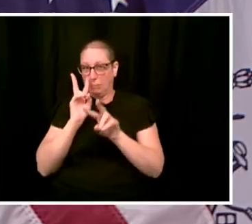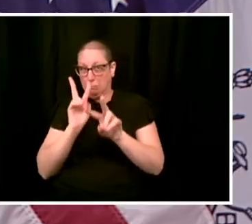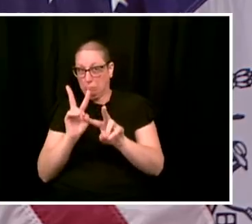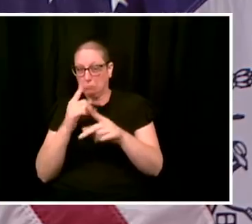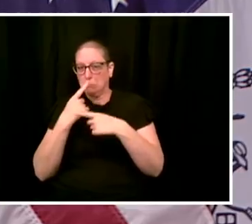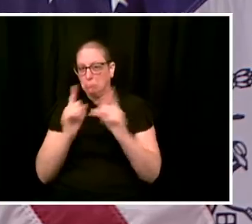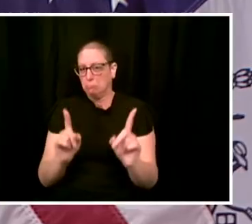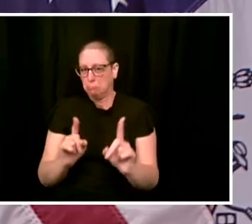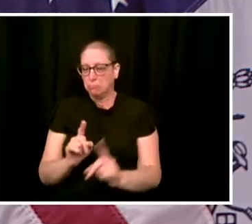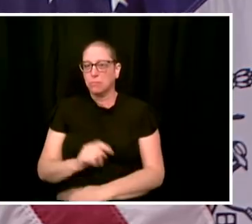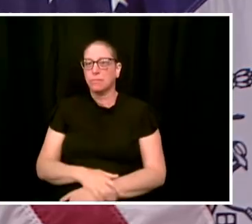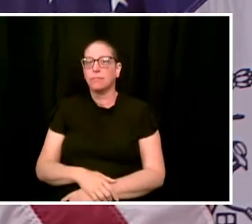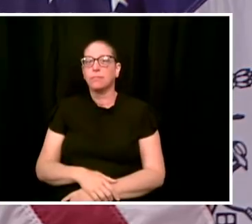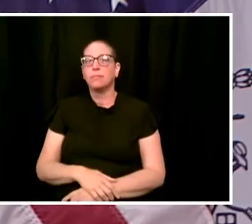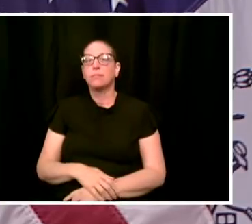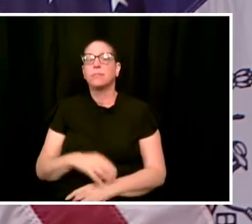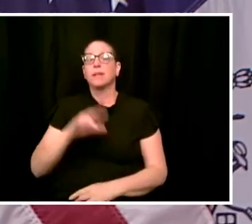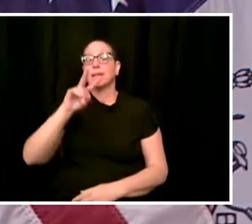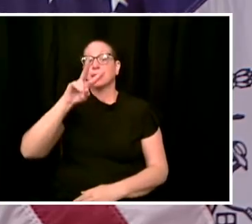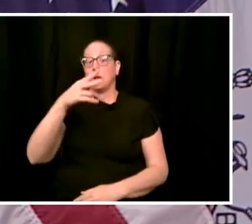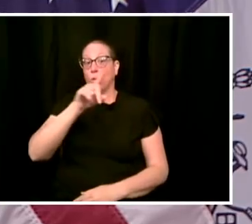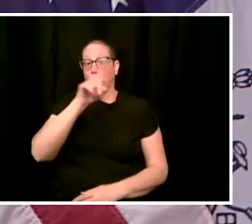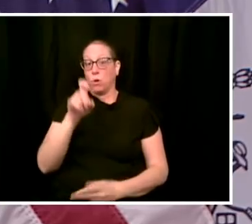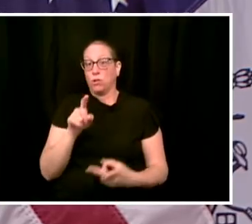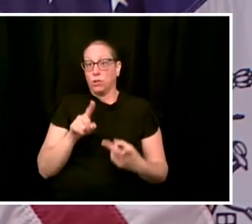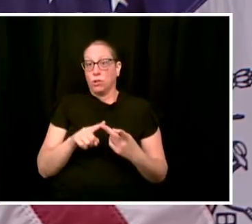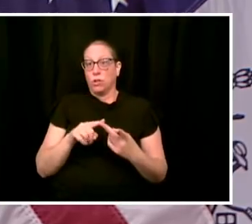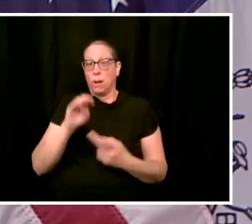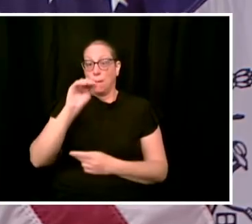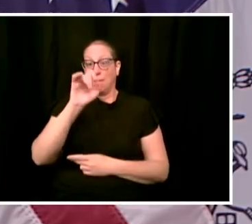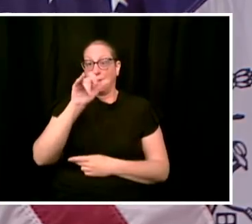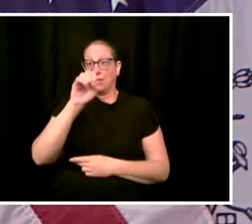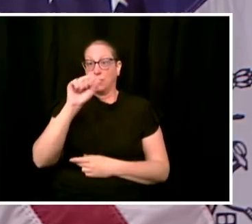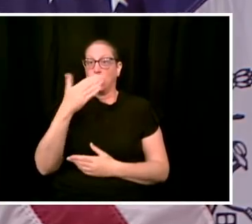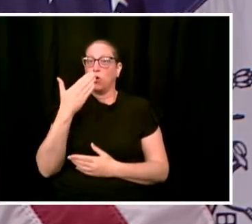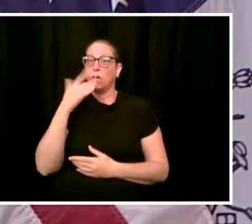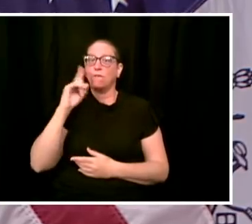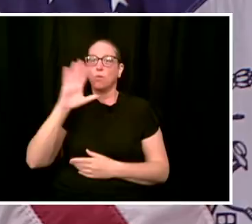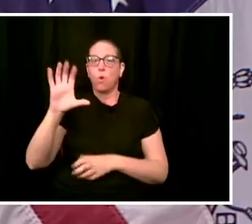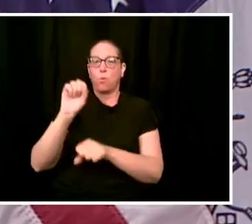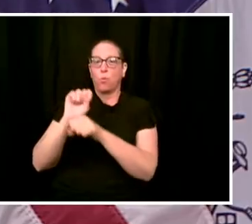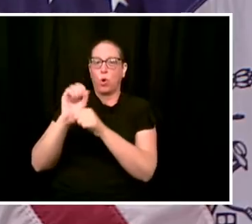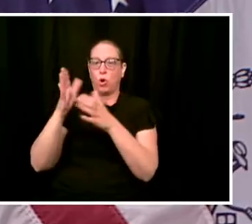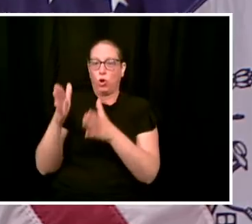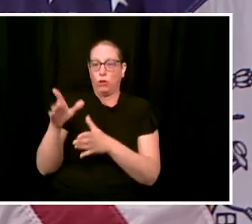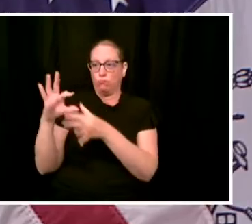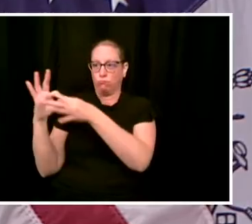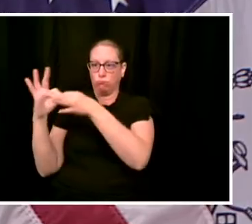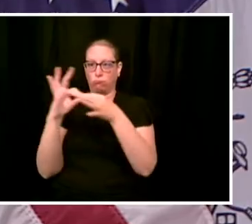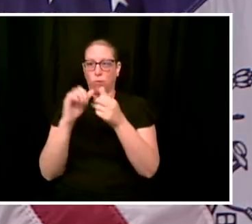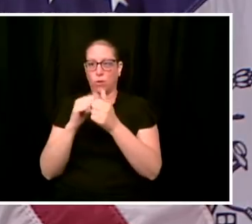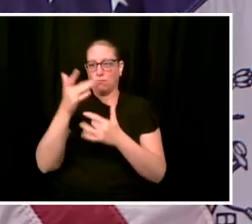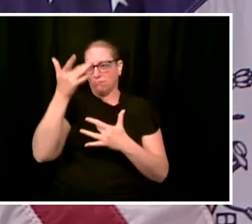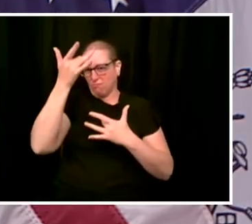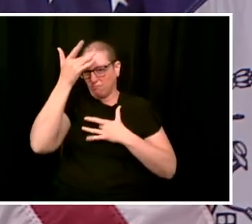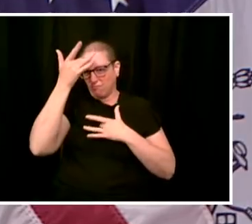JUNE, IS WHERE WE FILL IN THE BLANKS.